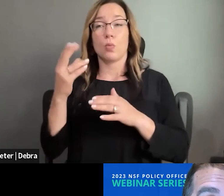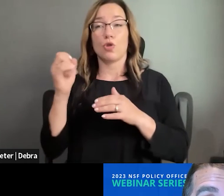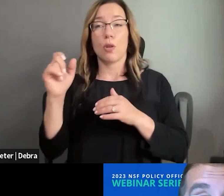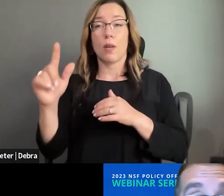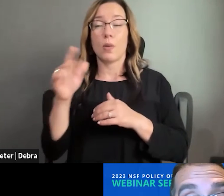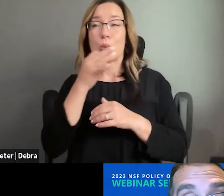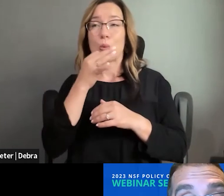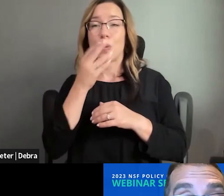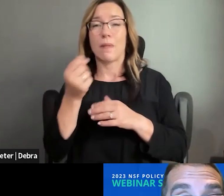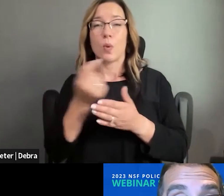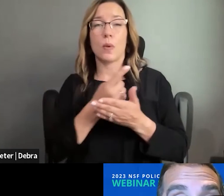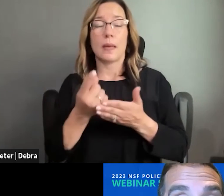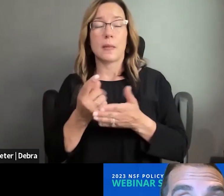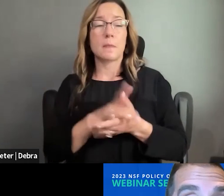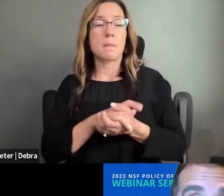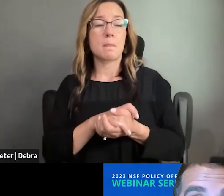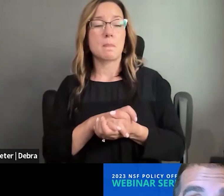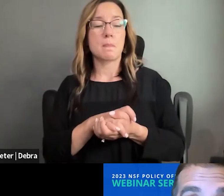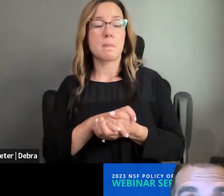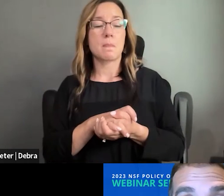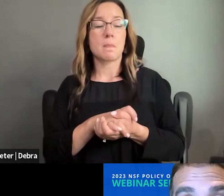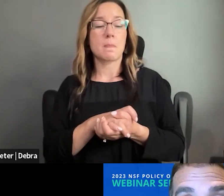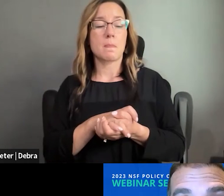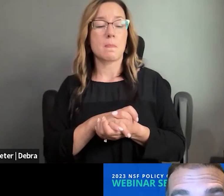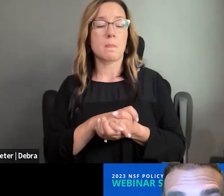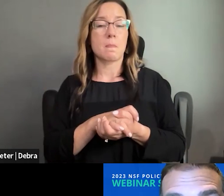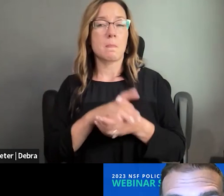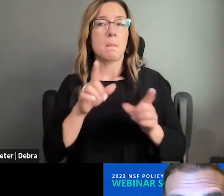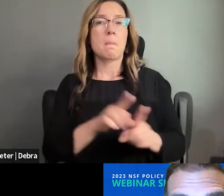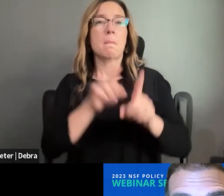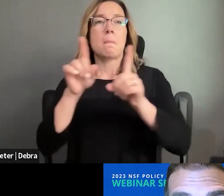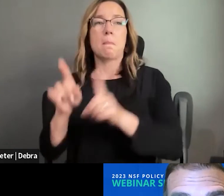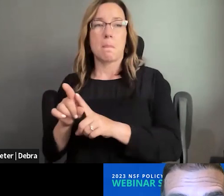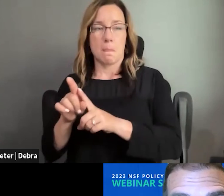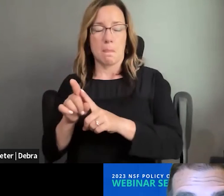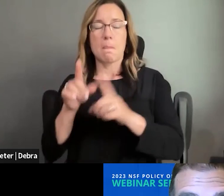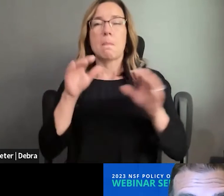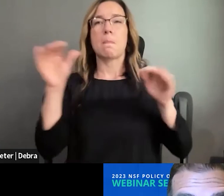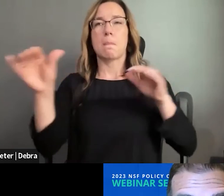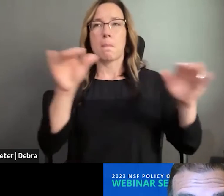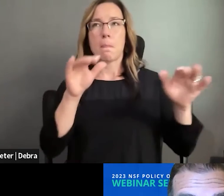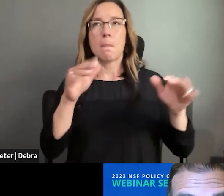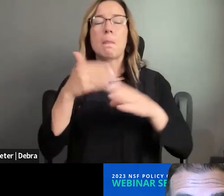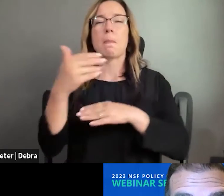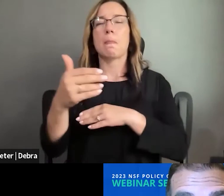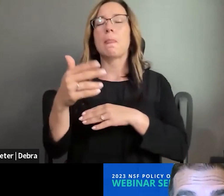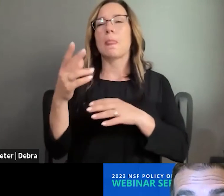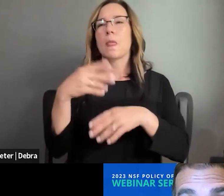I also finally do want to remind everyone that we are planning the next virtual NSF Grants conference which is